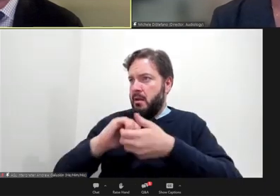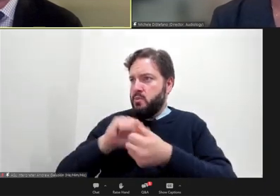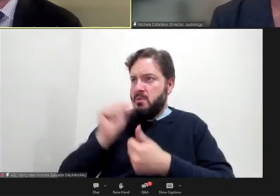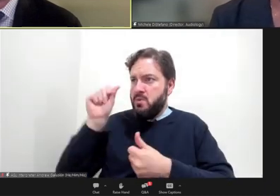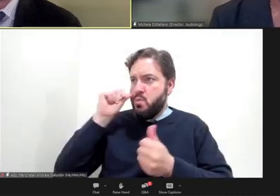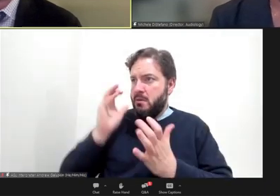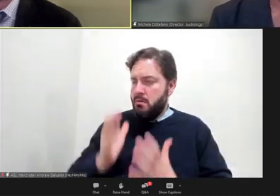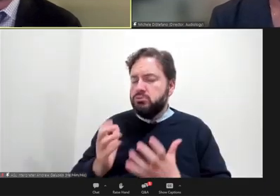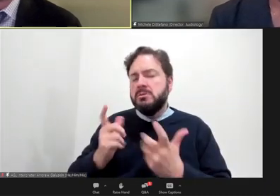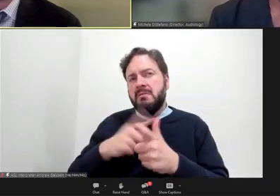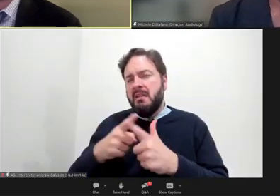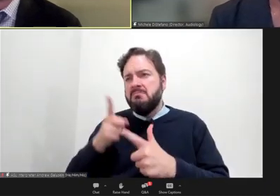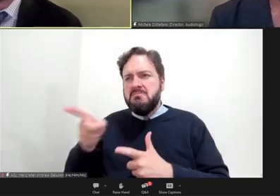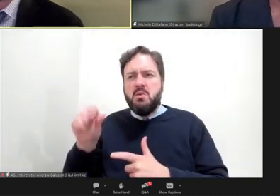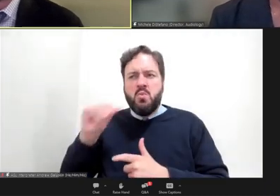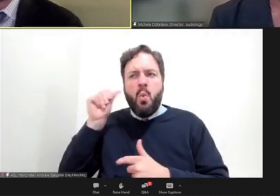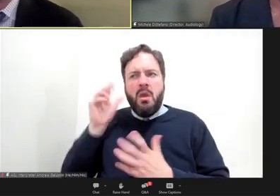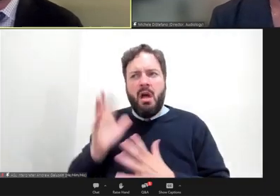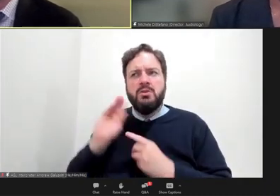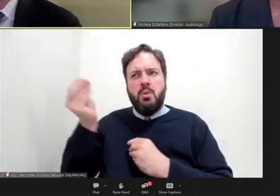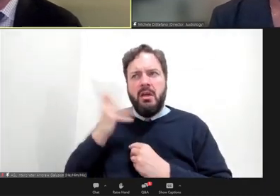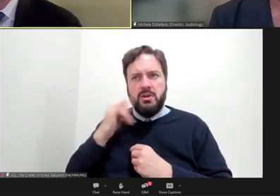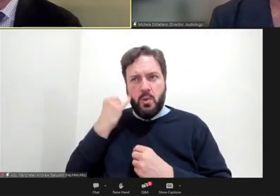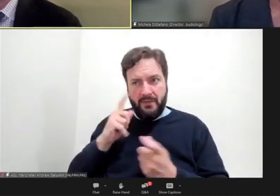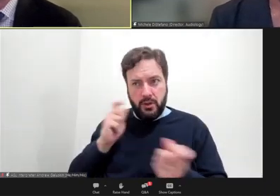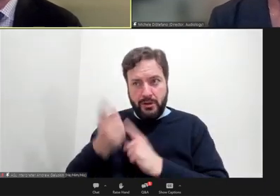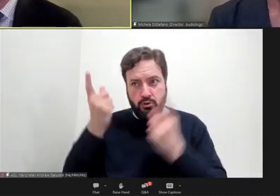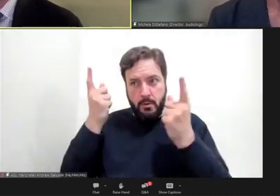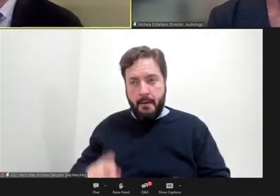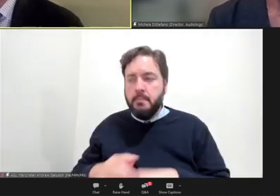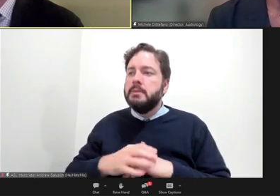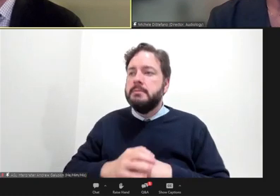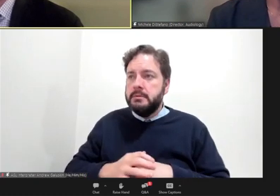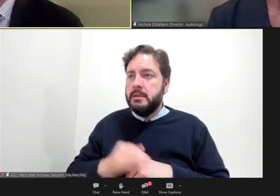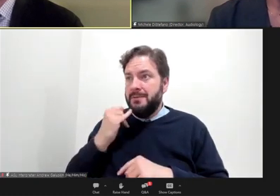they're gonna let us know if there's a change. If you're doing that every six month hearing